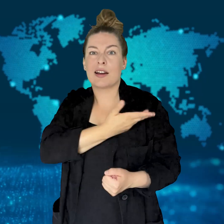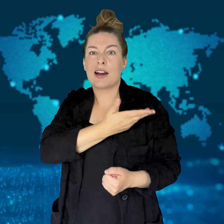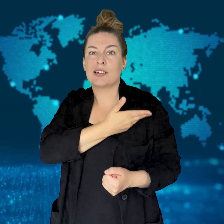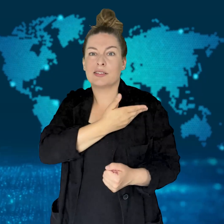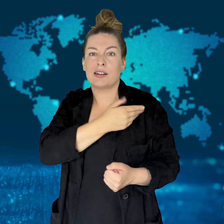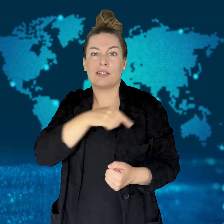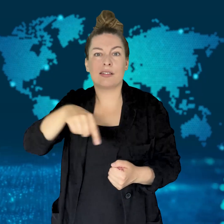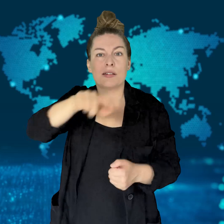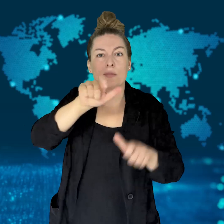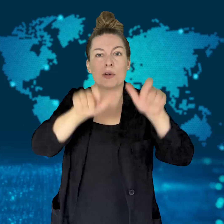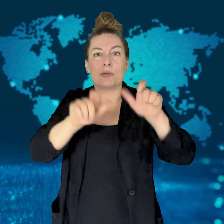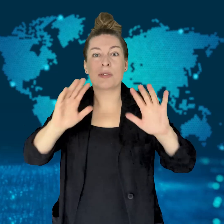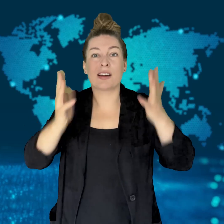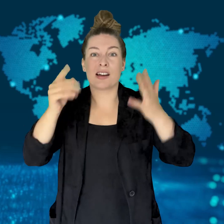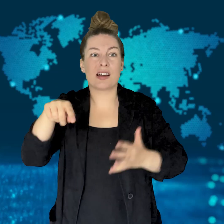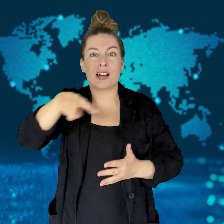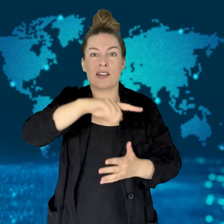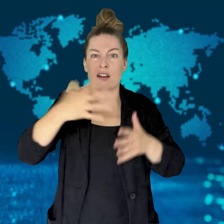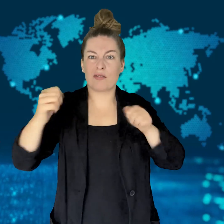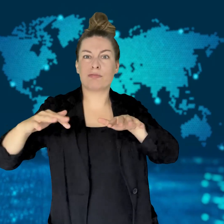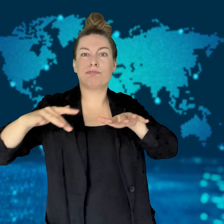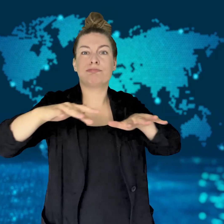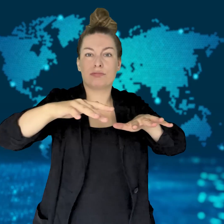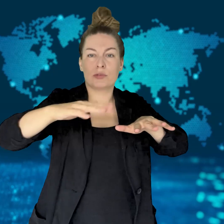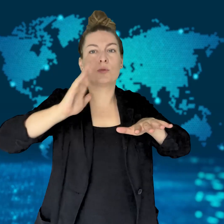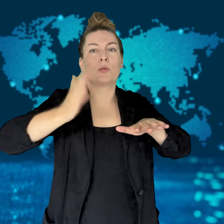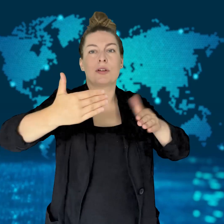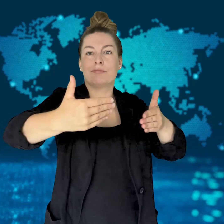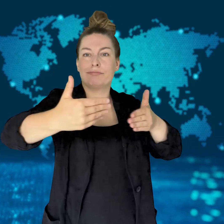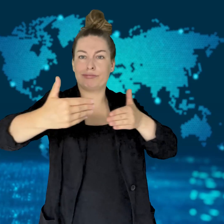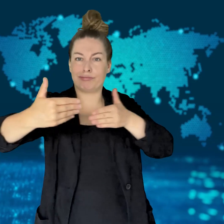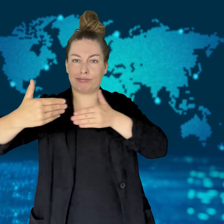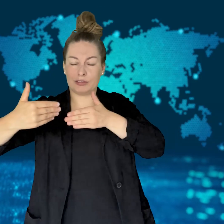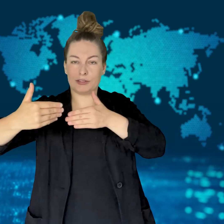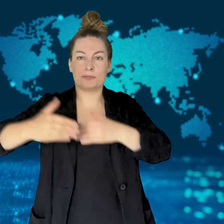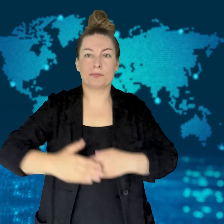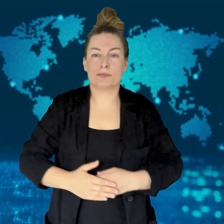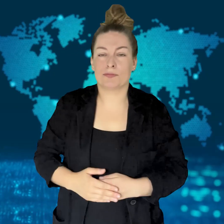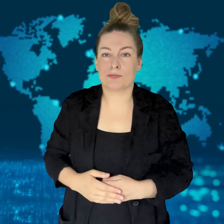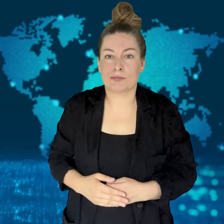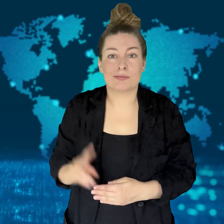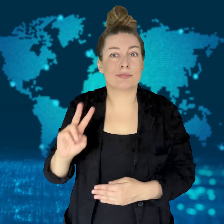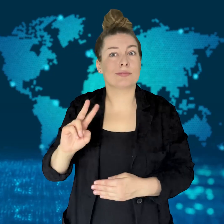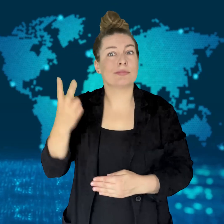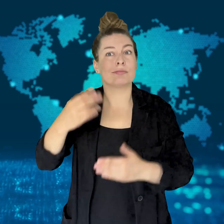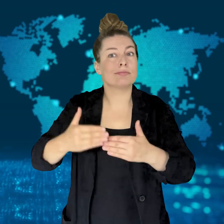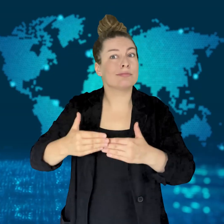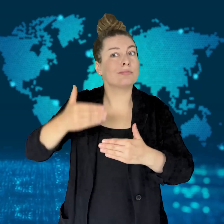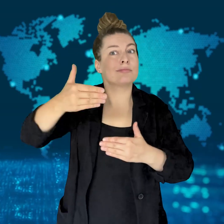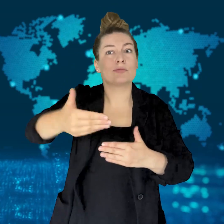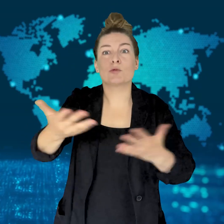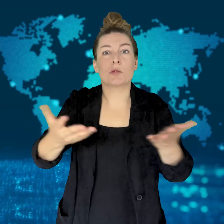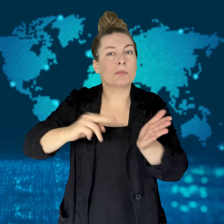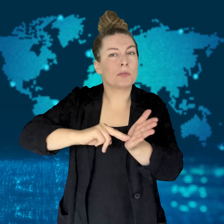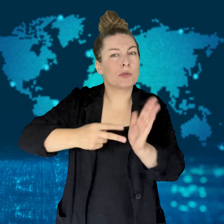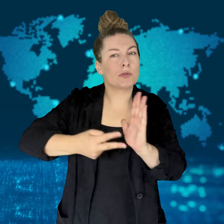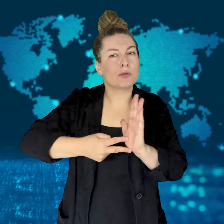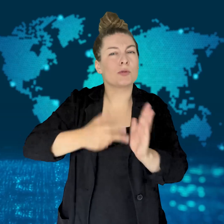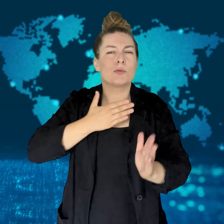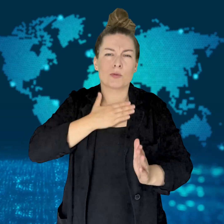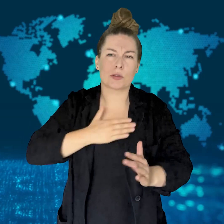The second phase of the war would be a full end to the war